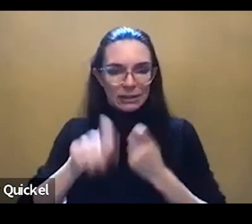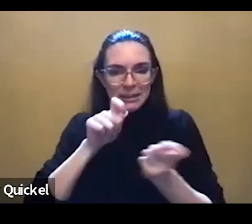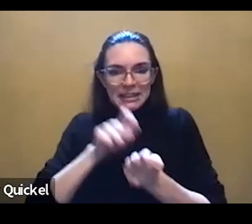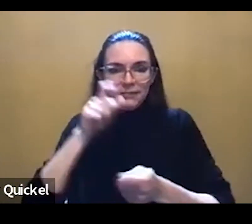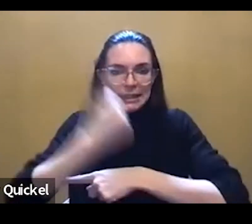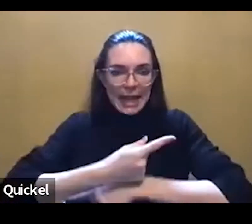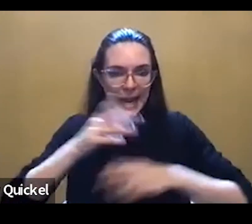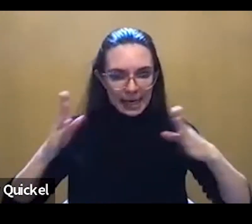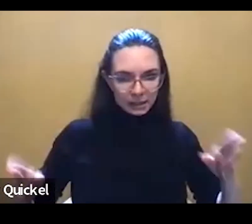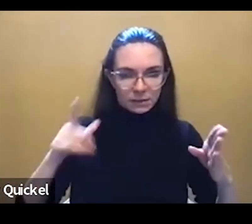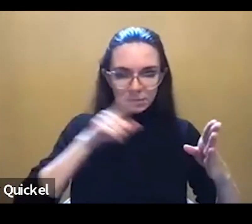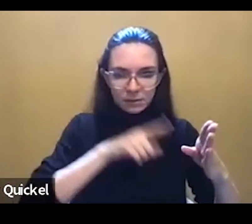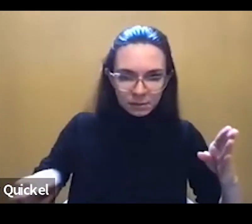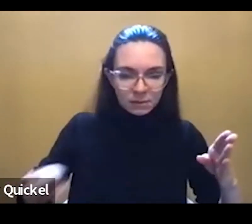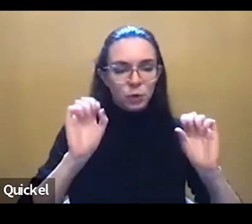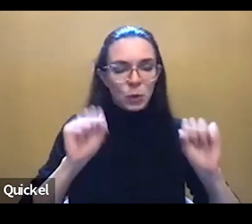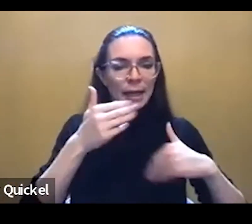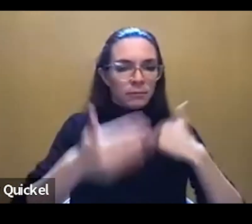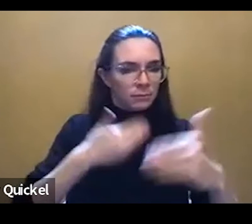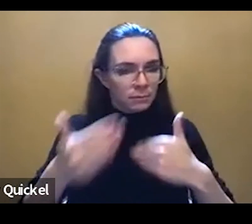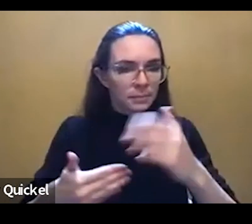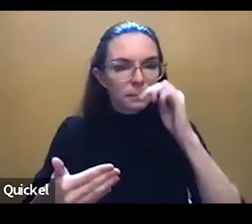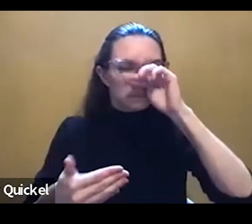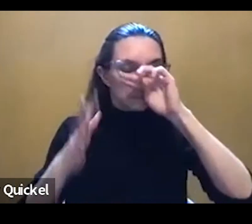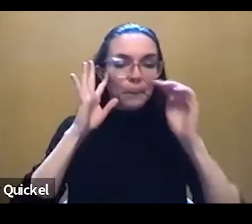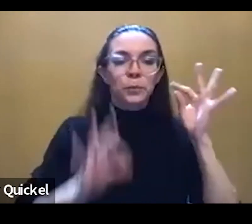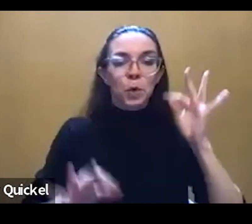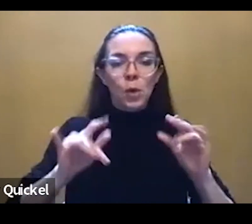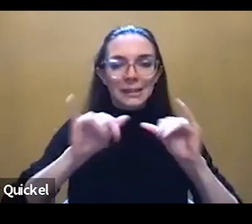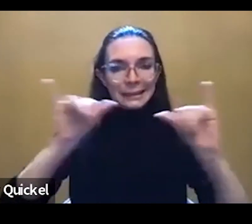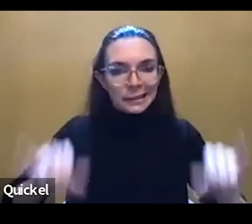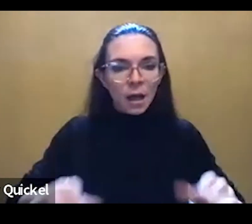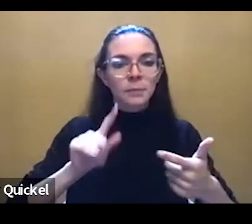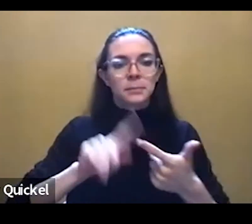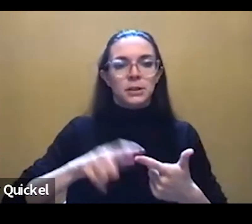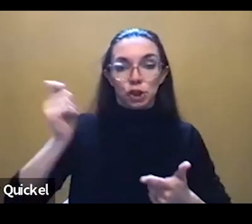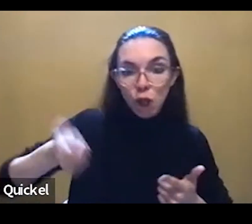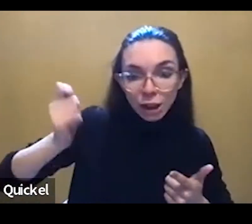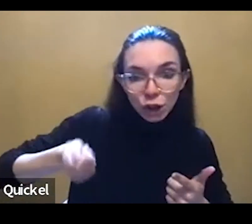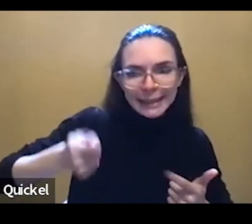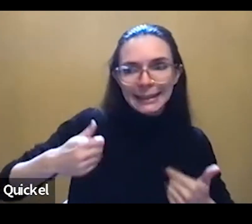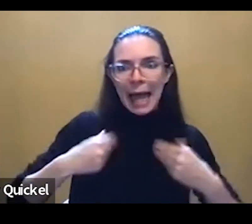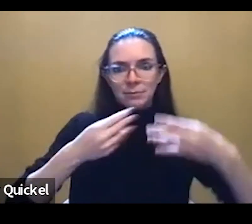to operate. Court systems, judges who have too many